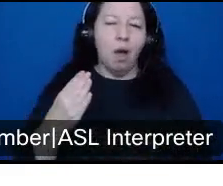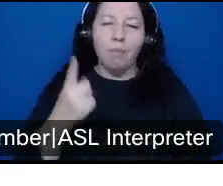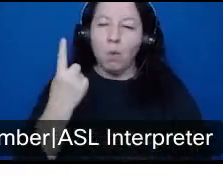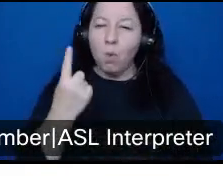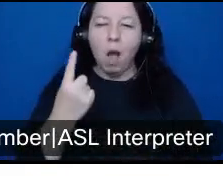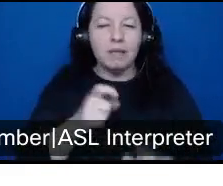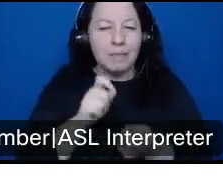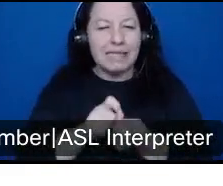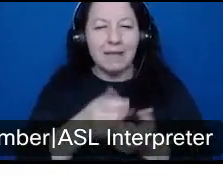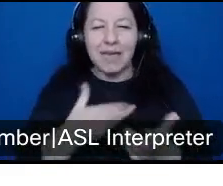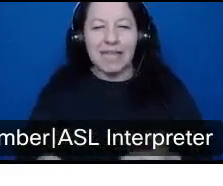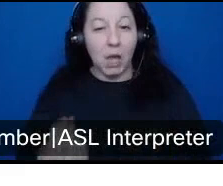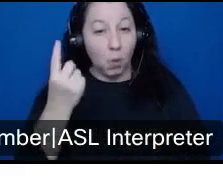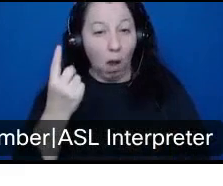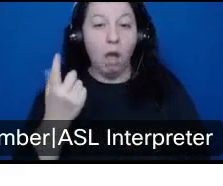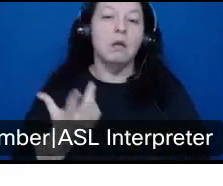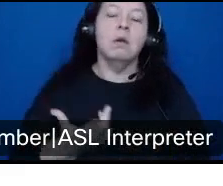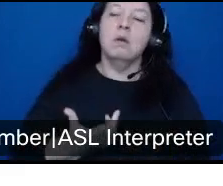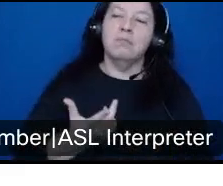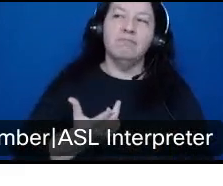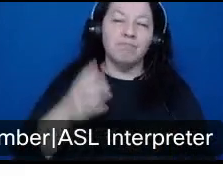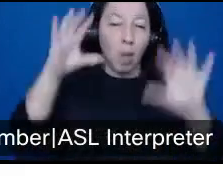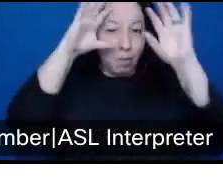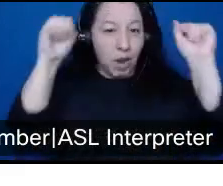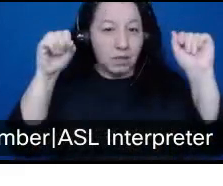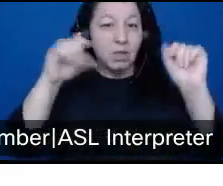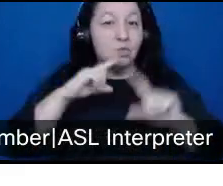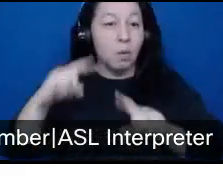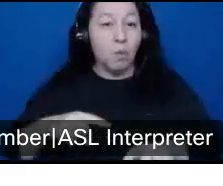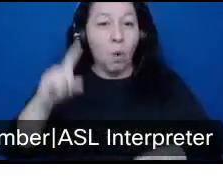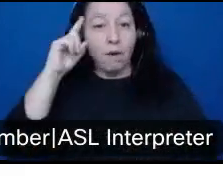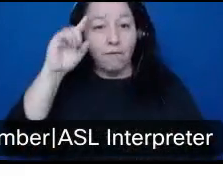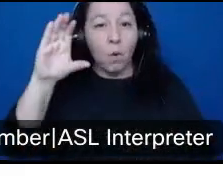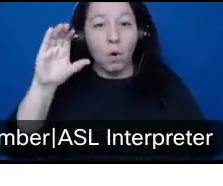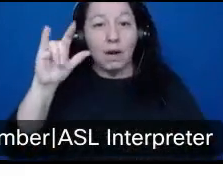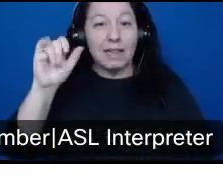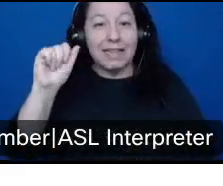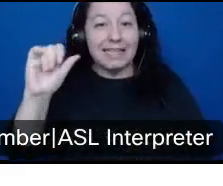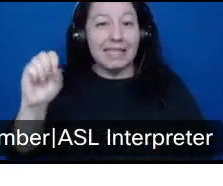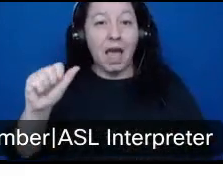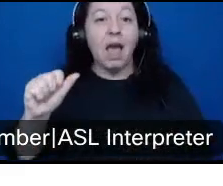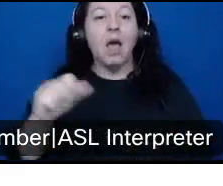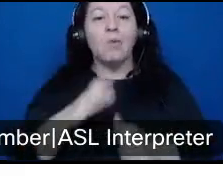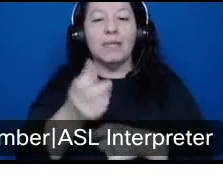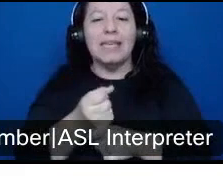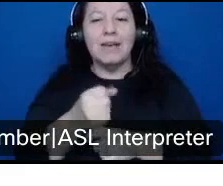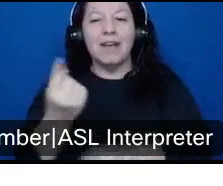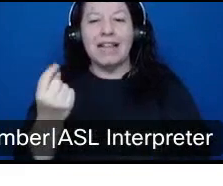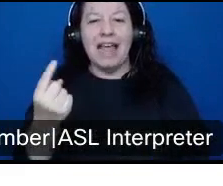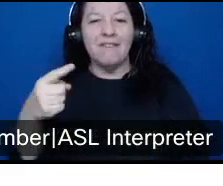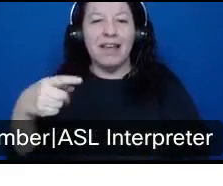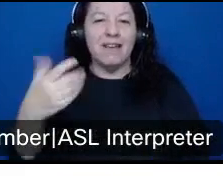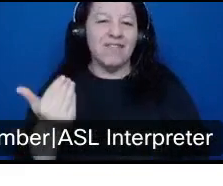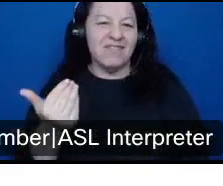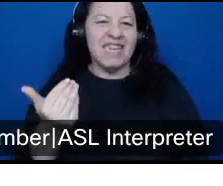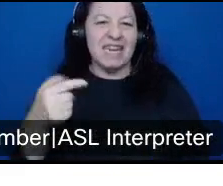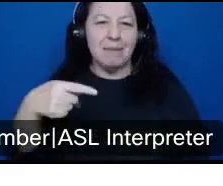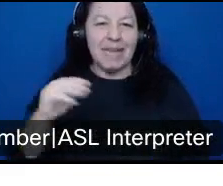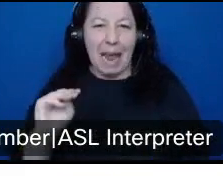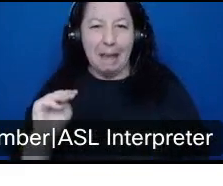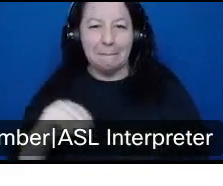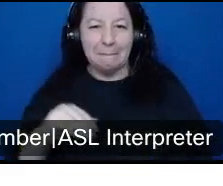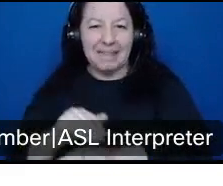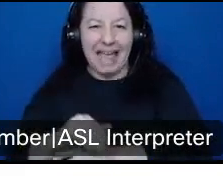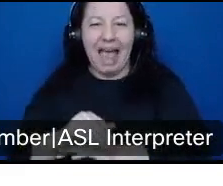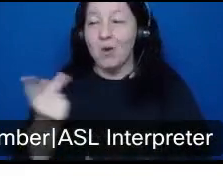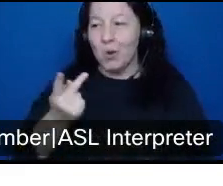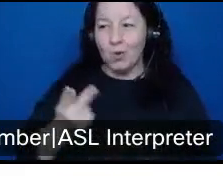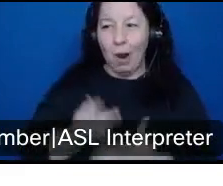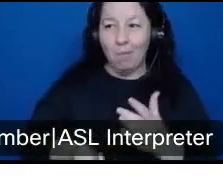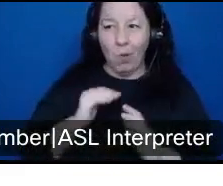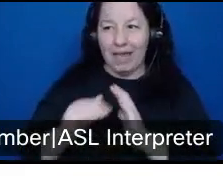The President's report for Felicia, I think, received it at 1115 PM and I were both, of course, on email, but it's already out of date. Right?